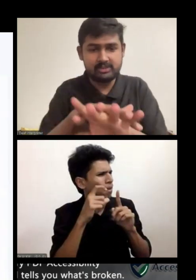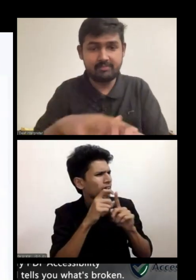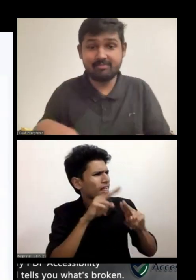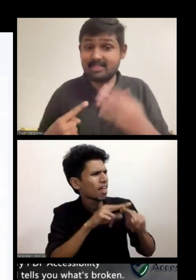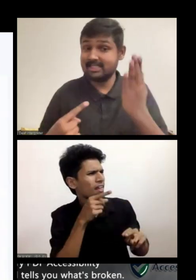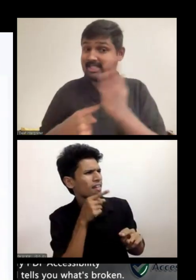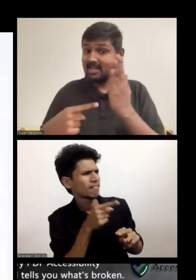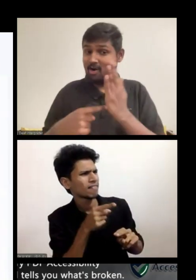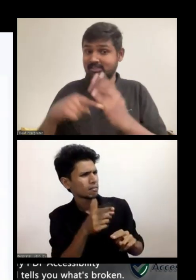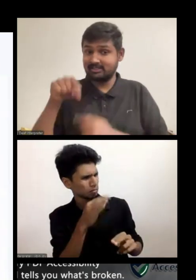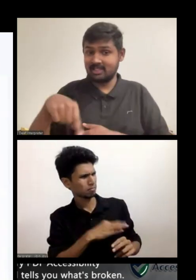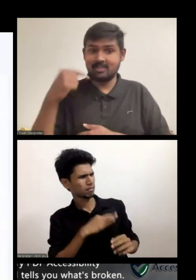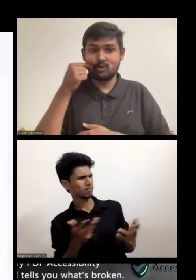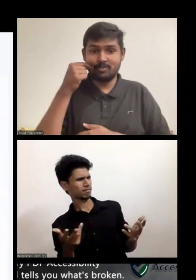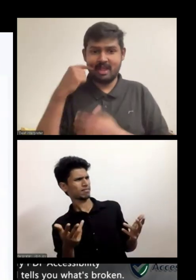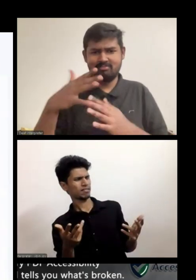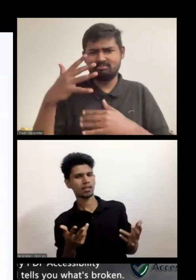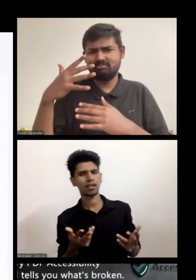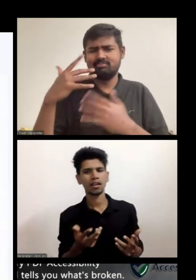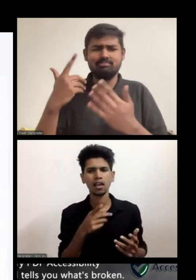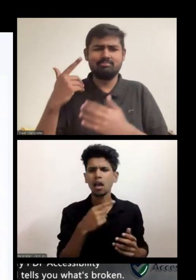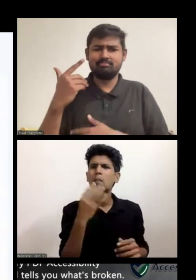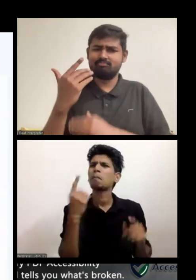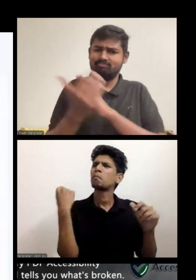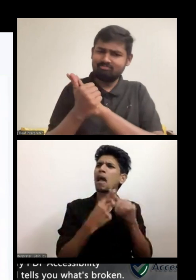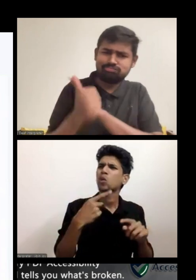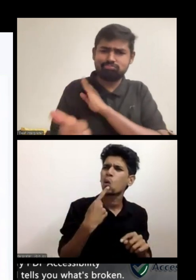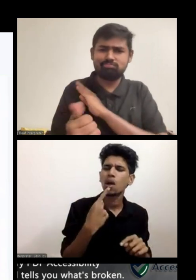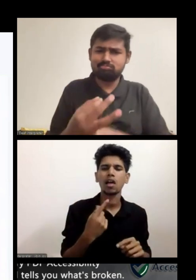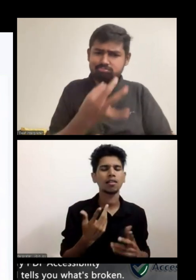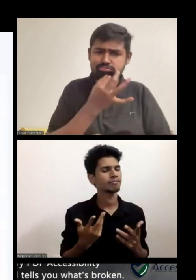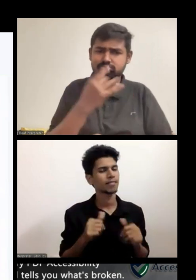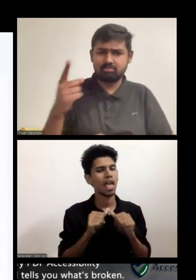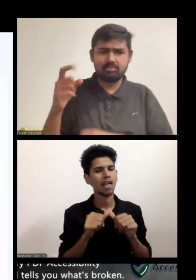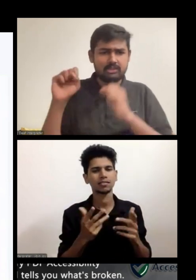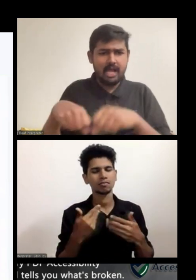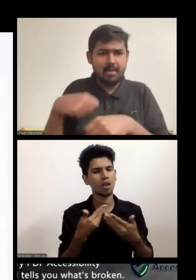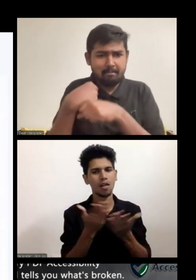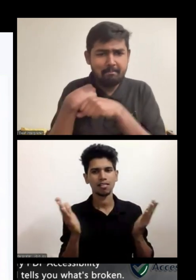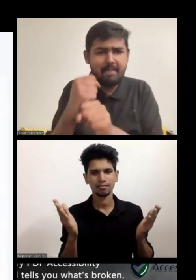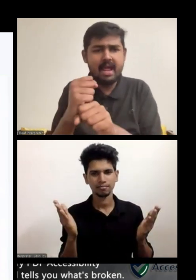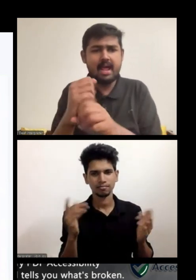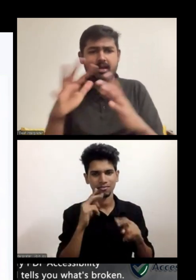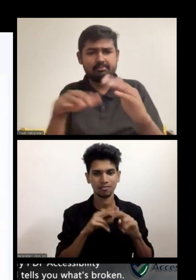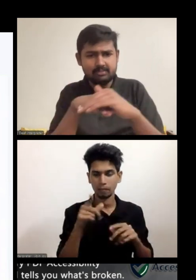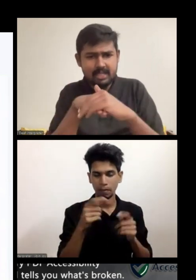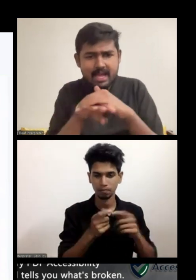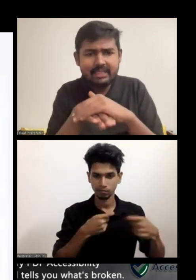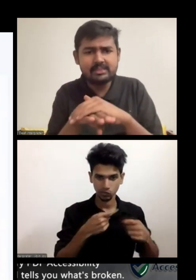The answer is everyone. Whether you are a business having a business you are a content creator or a testing lab or a